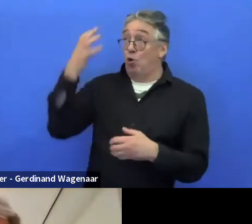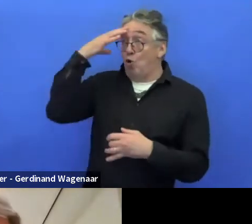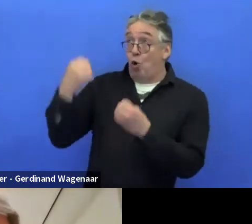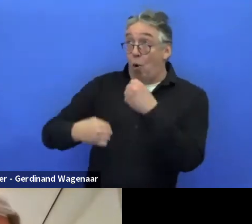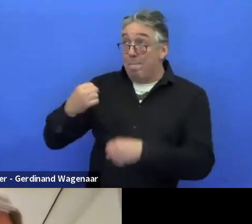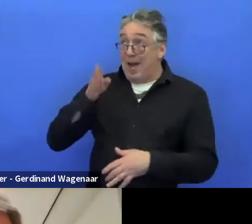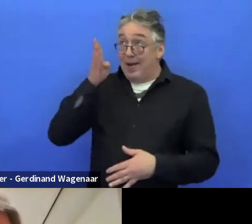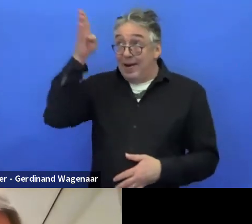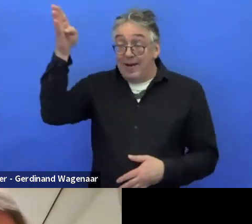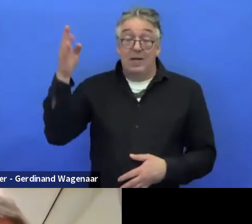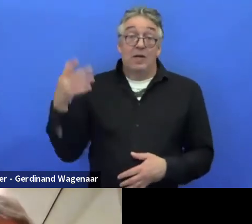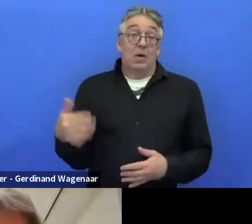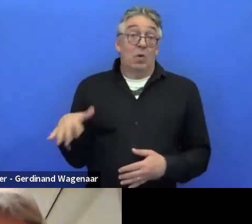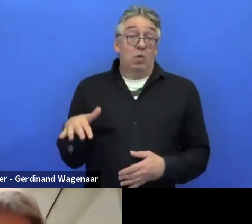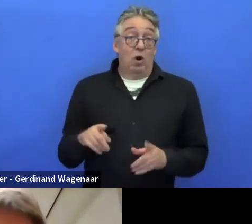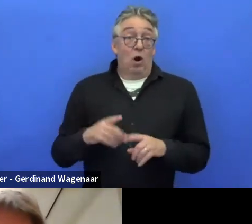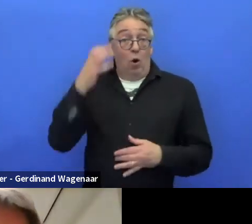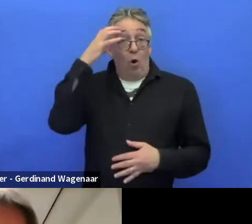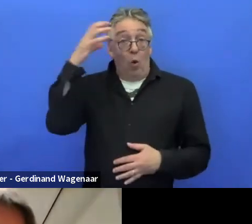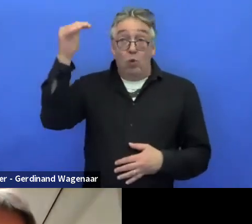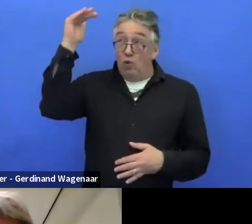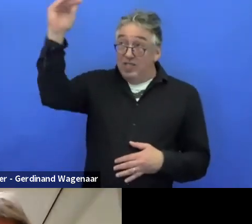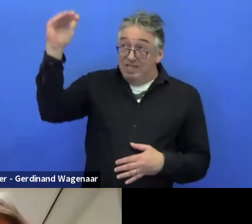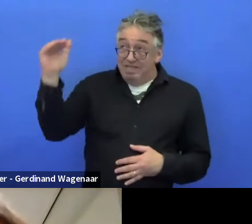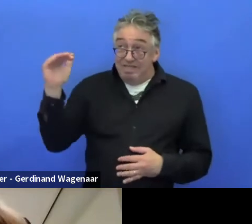and something as comprehensive as the UN Convention includes,